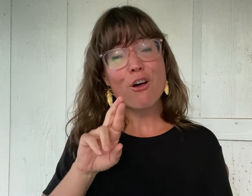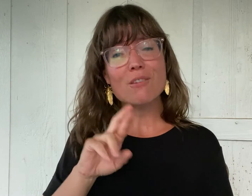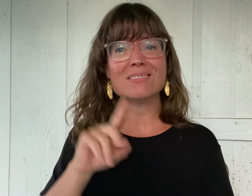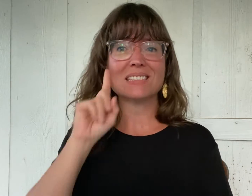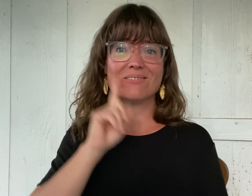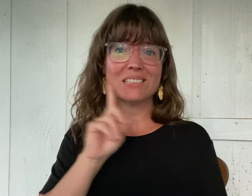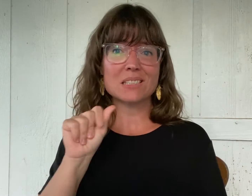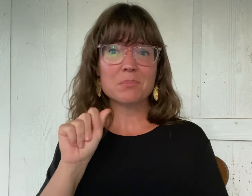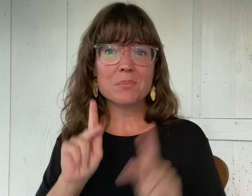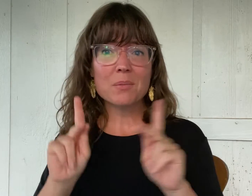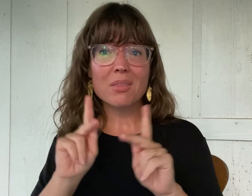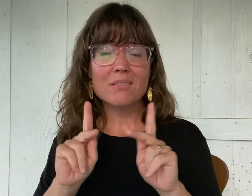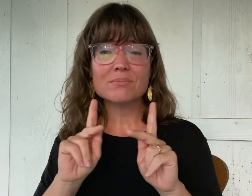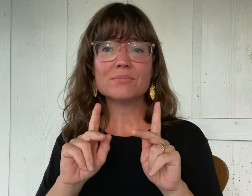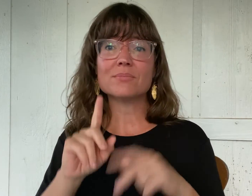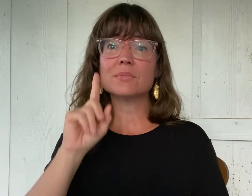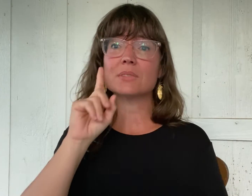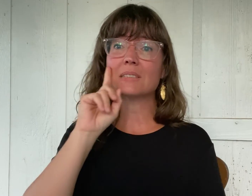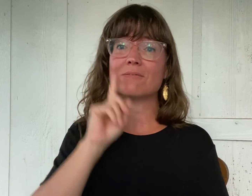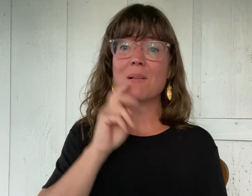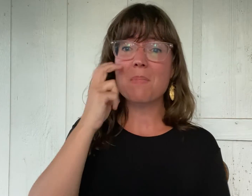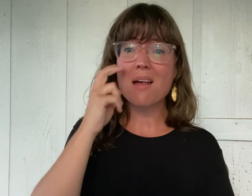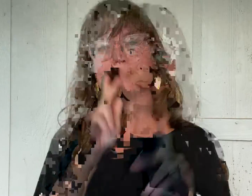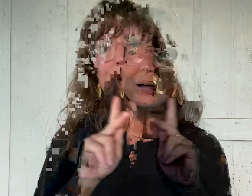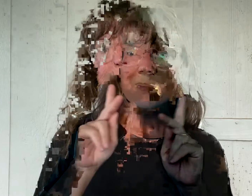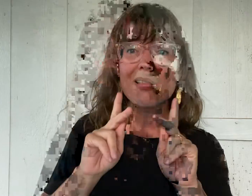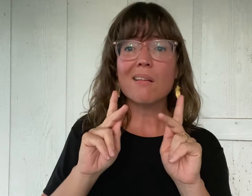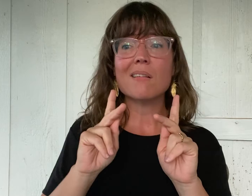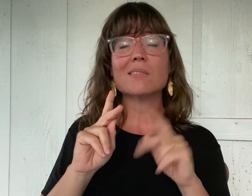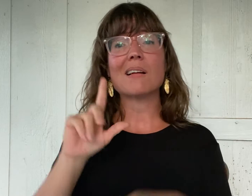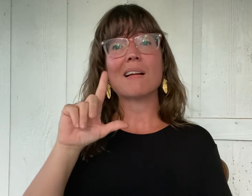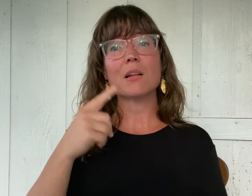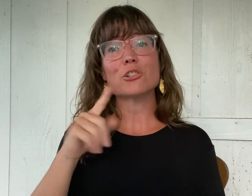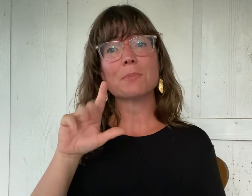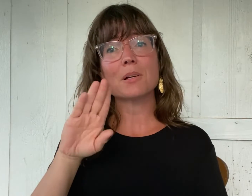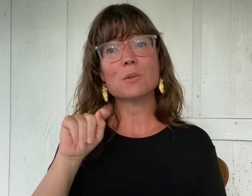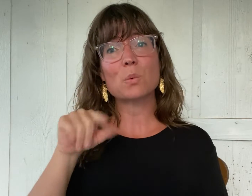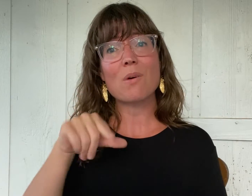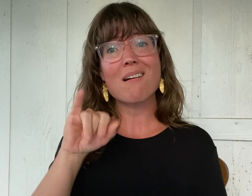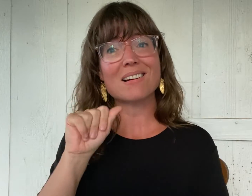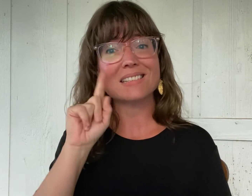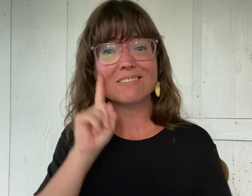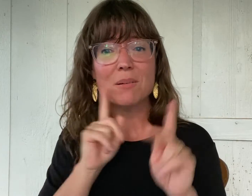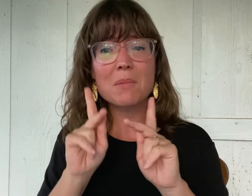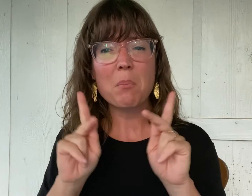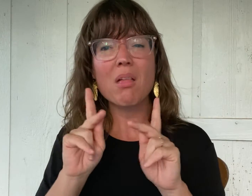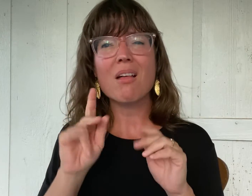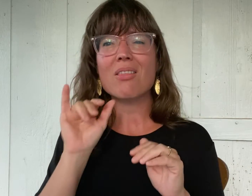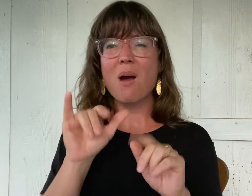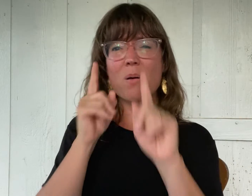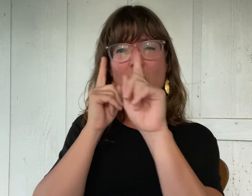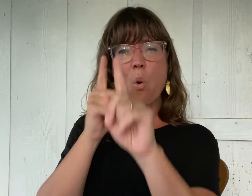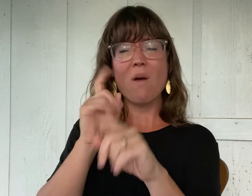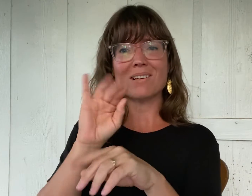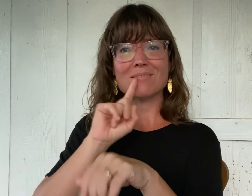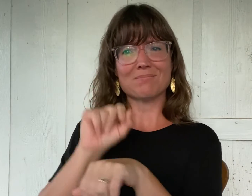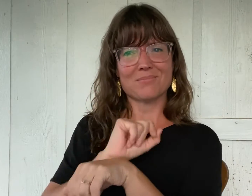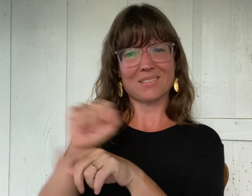deaf people of color, deaf people with disabilities, deaf-blind people, and LGBTQIA deaf people.